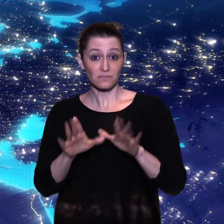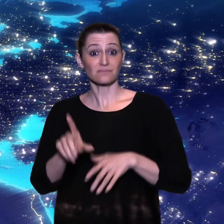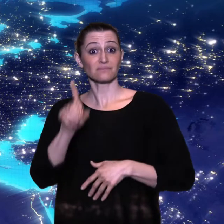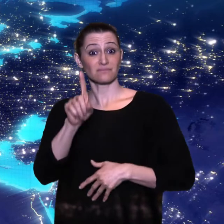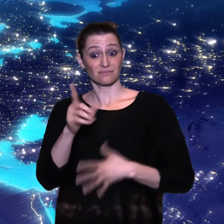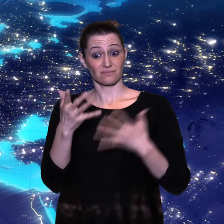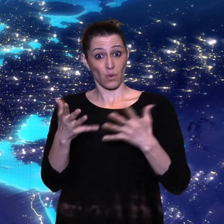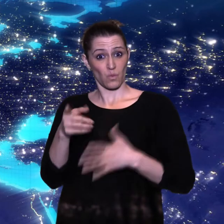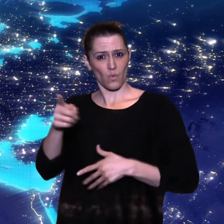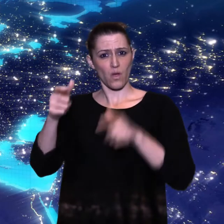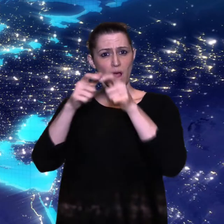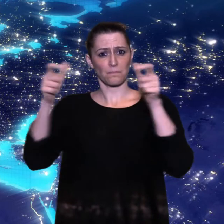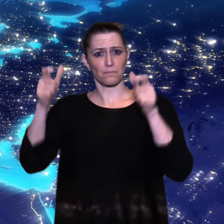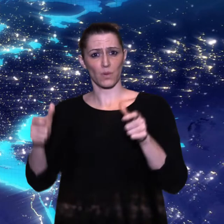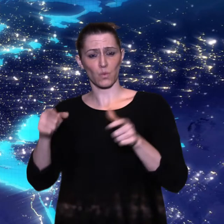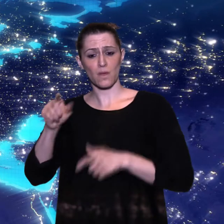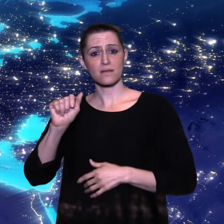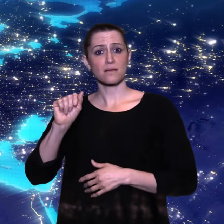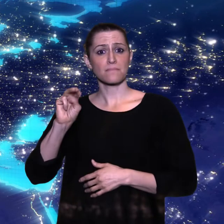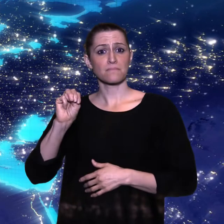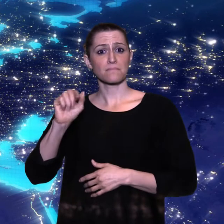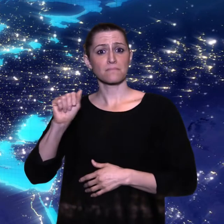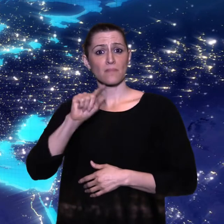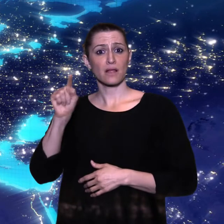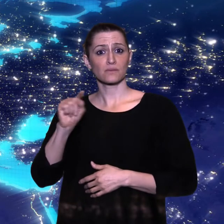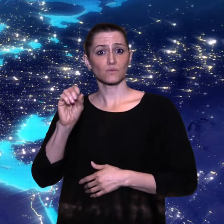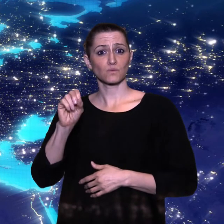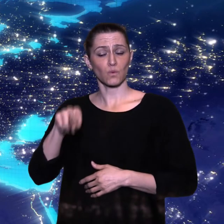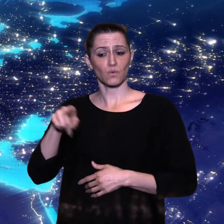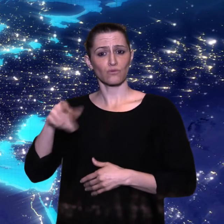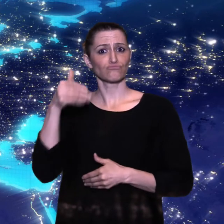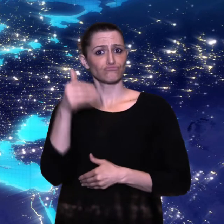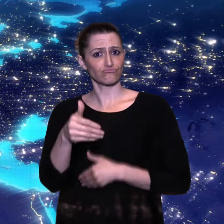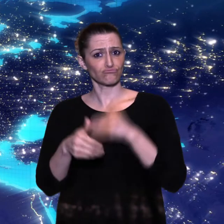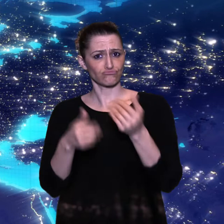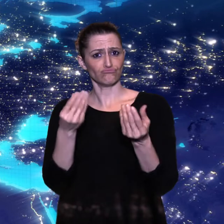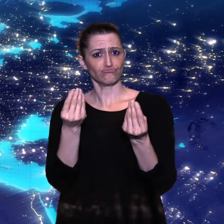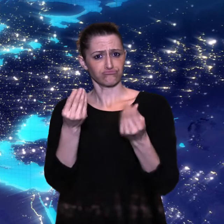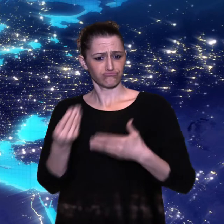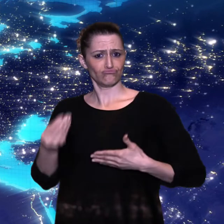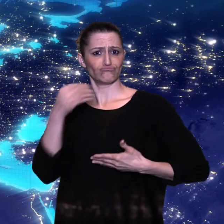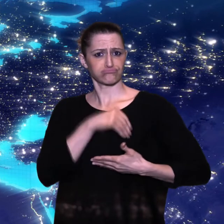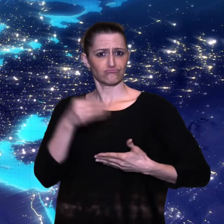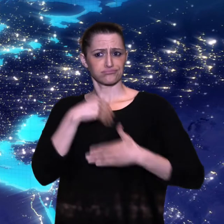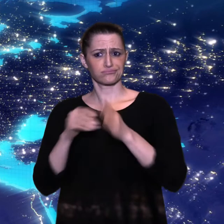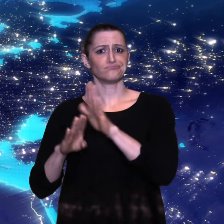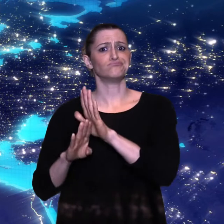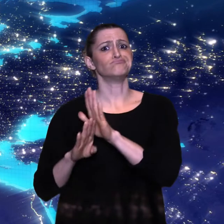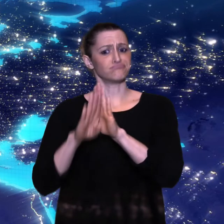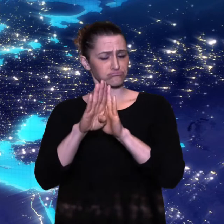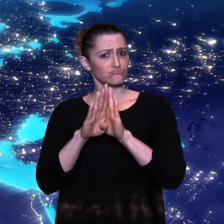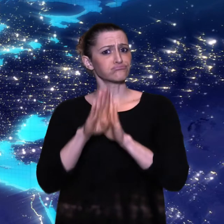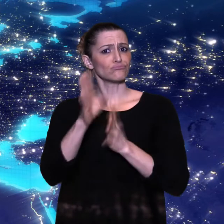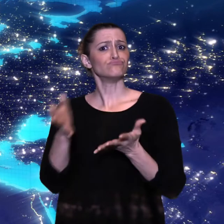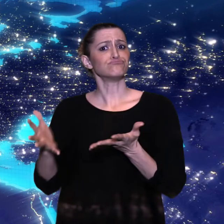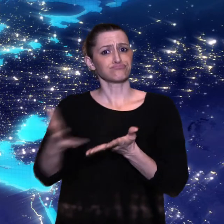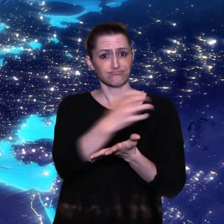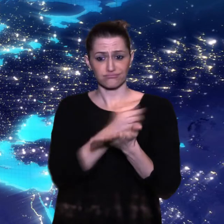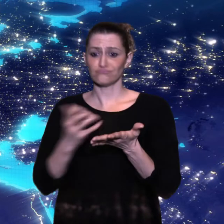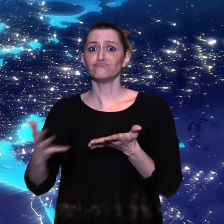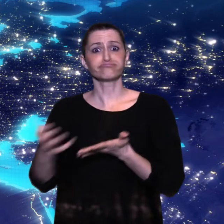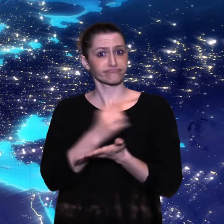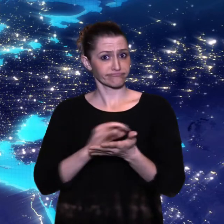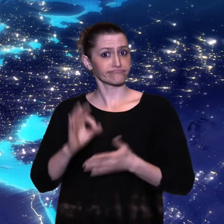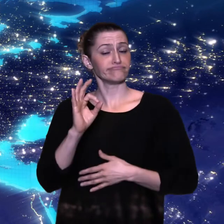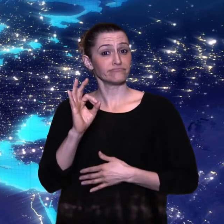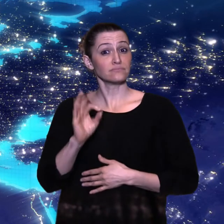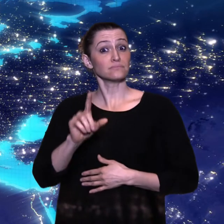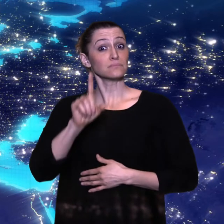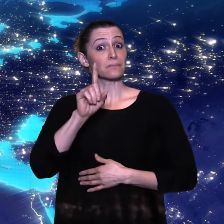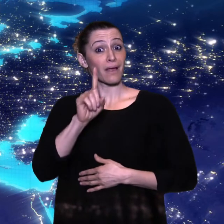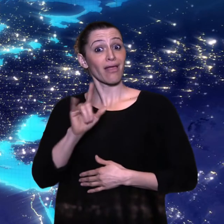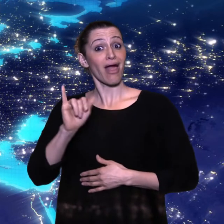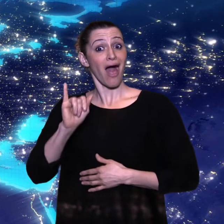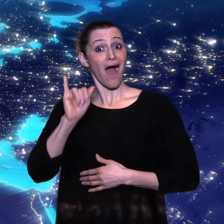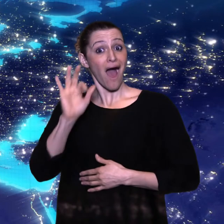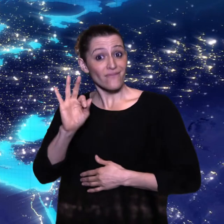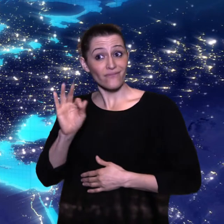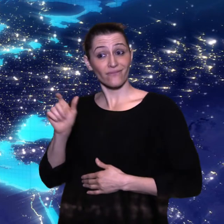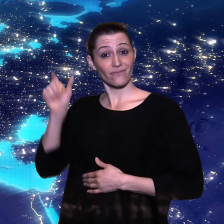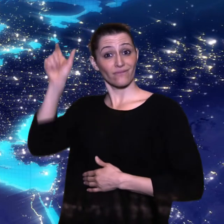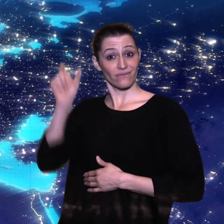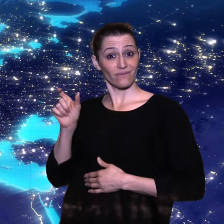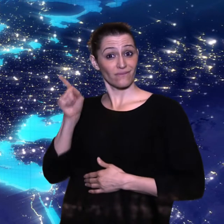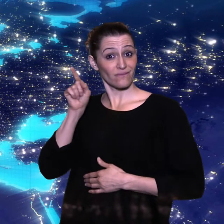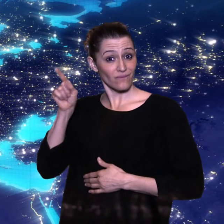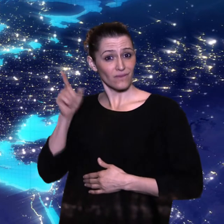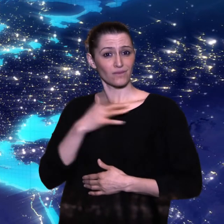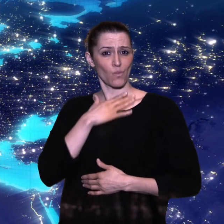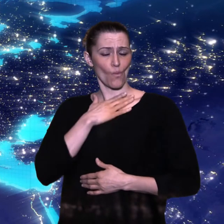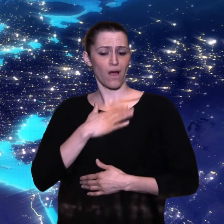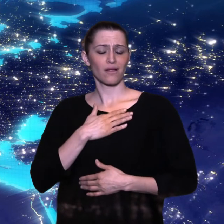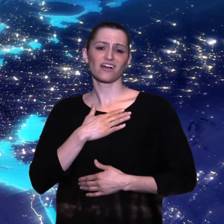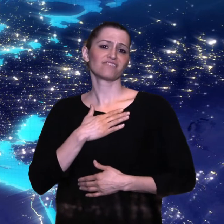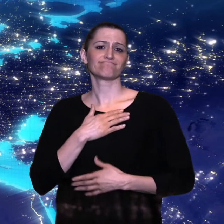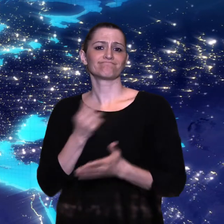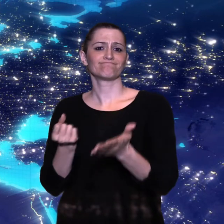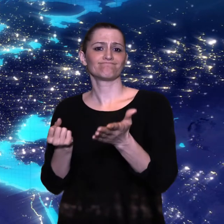Amazon shares, the share price may increase